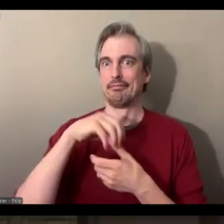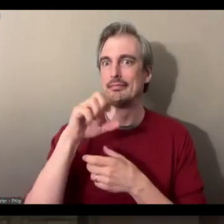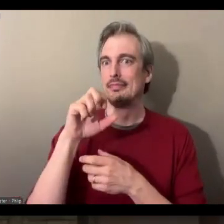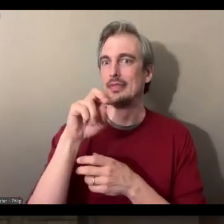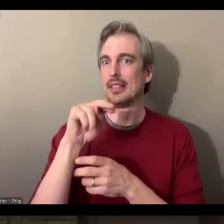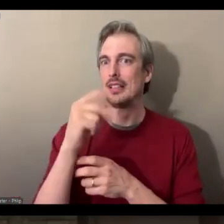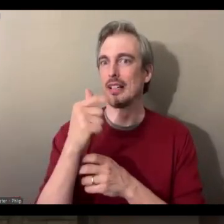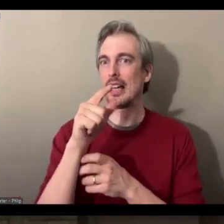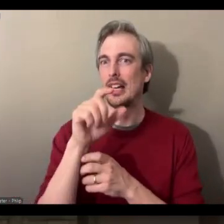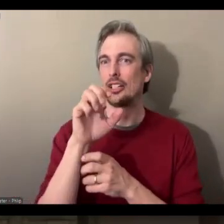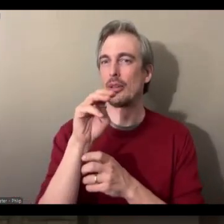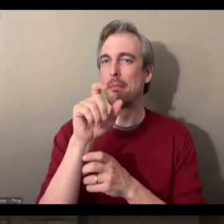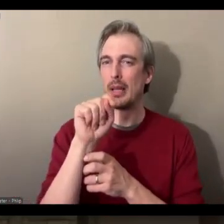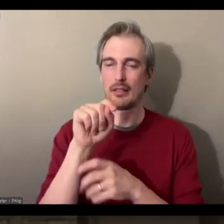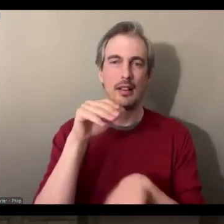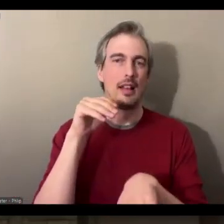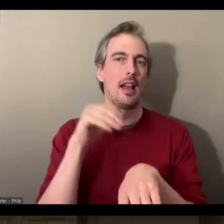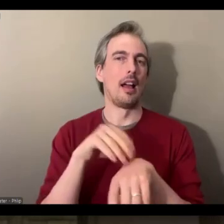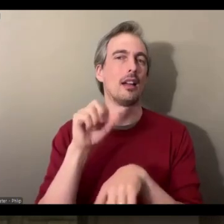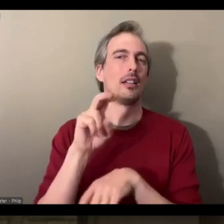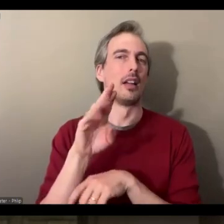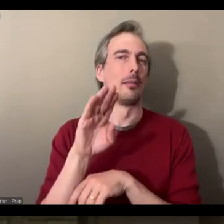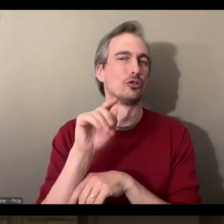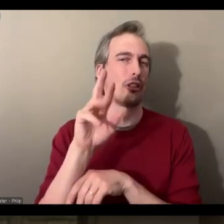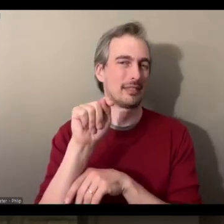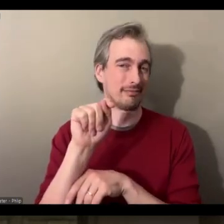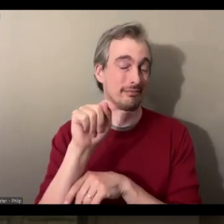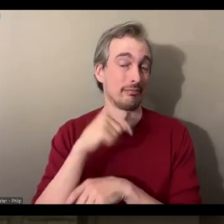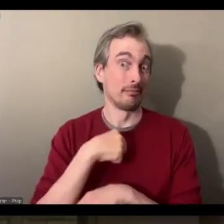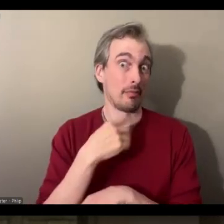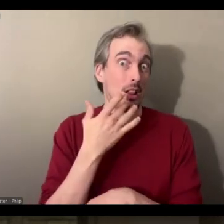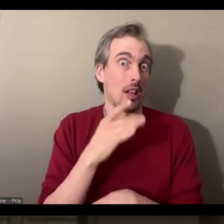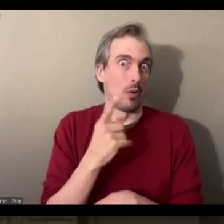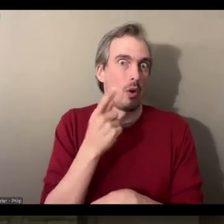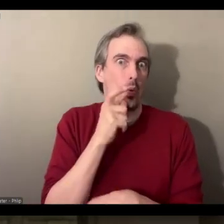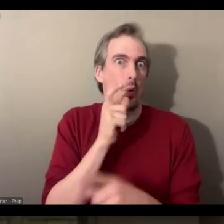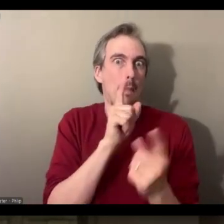like Vlado at the very start of their journey, at that slide where he's like... Okay. We have